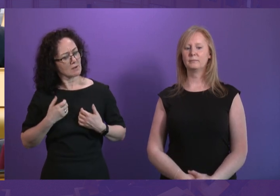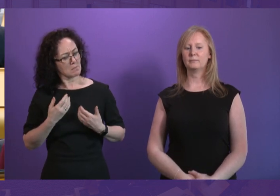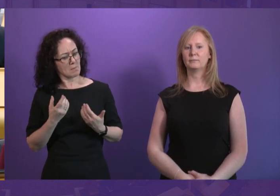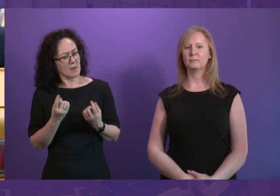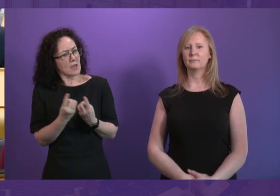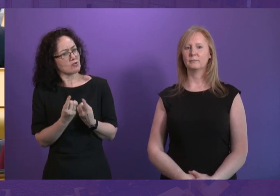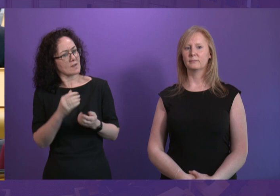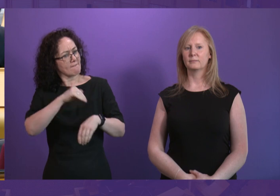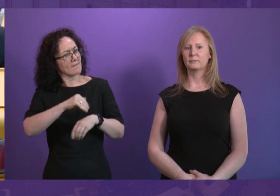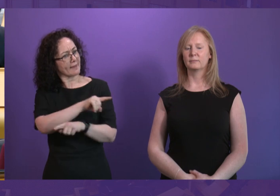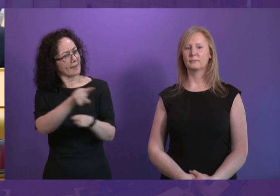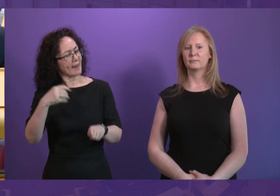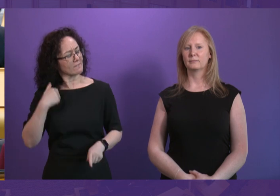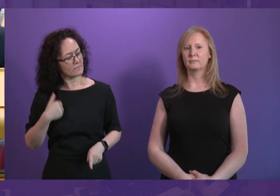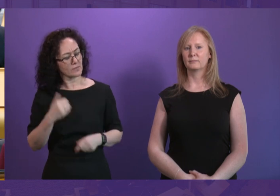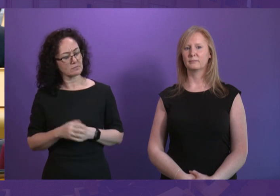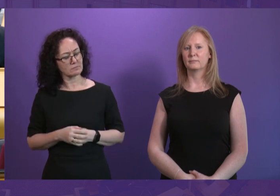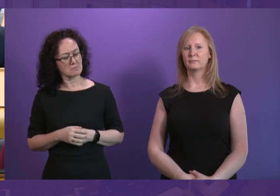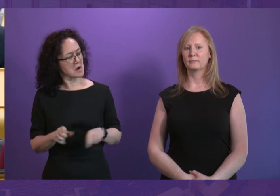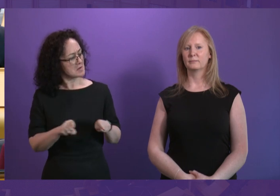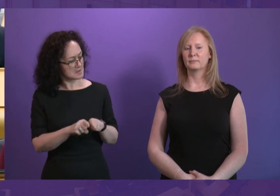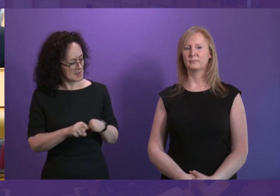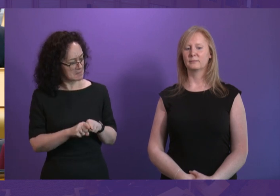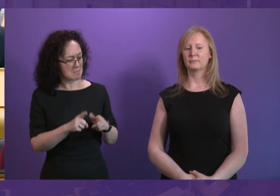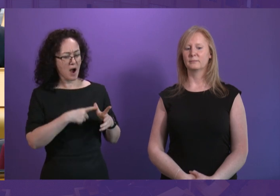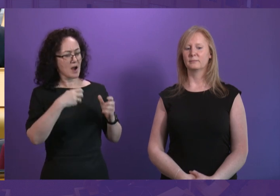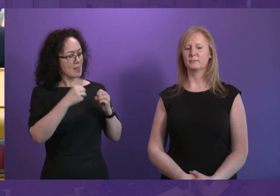young people in Argyll and Bute as it does to young people who campaign for greater action